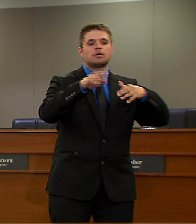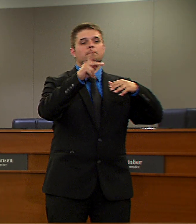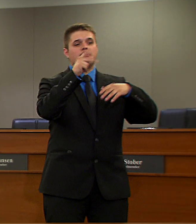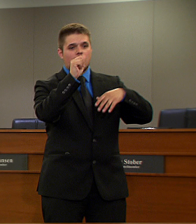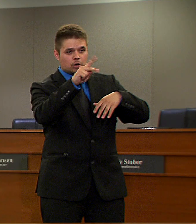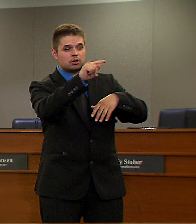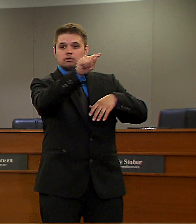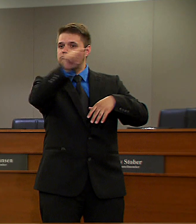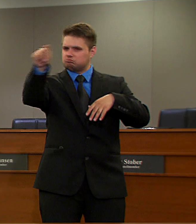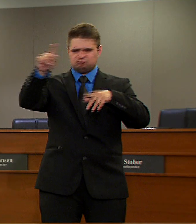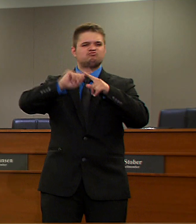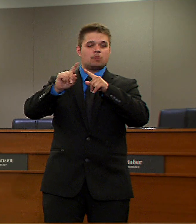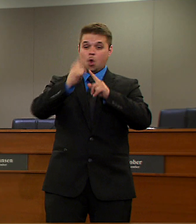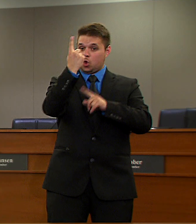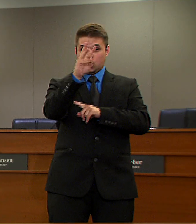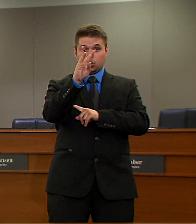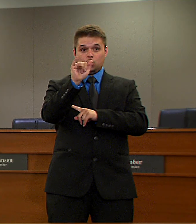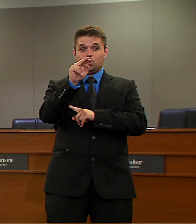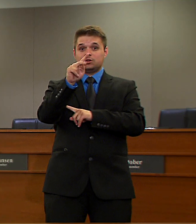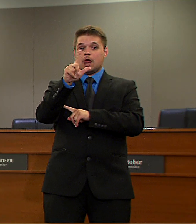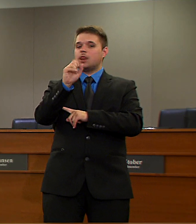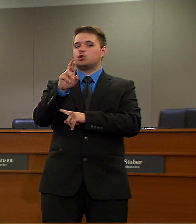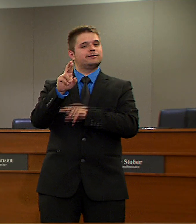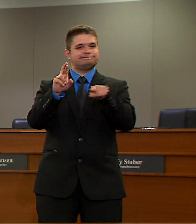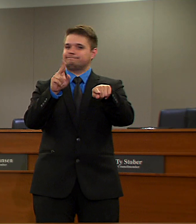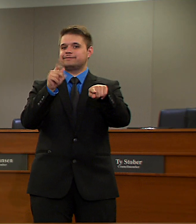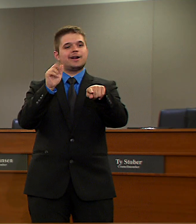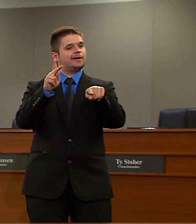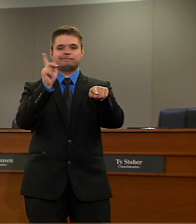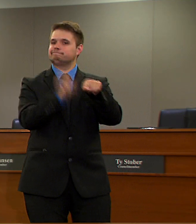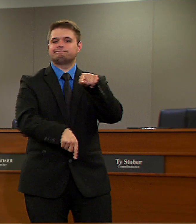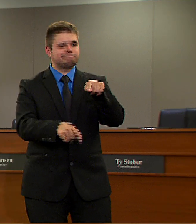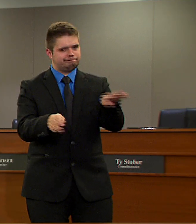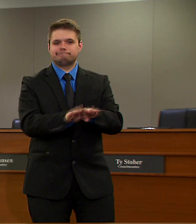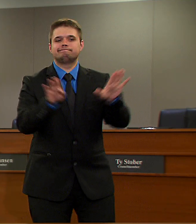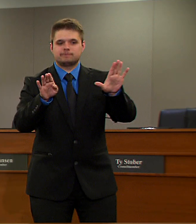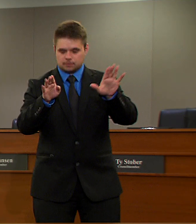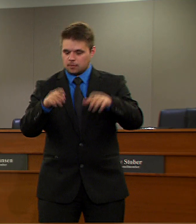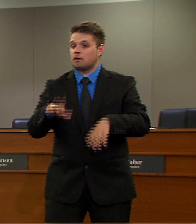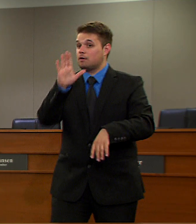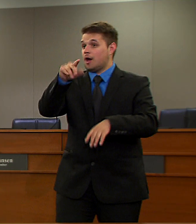playgrounds, the sports courts, and those active recreation